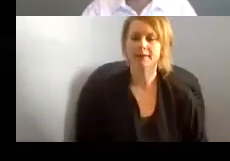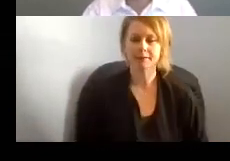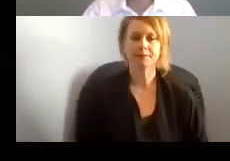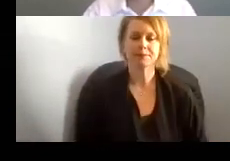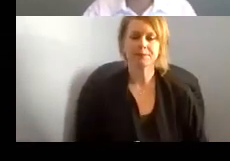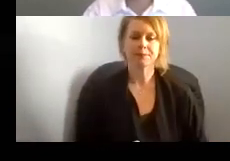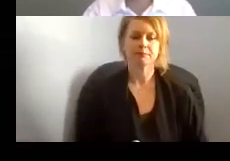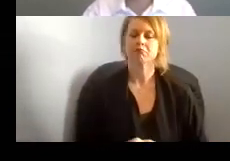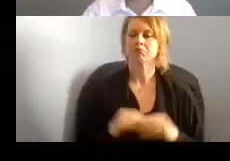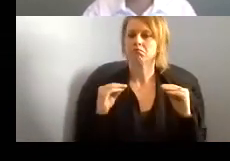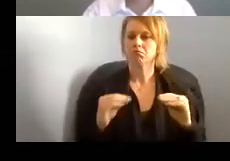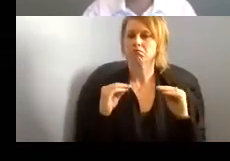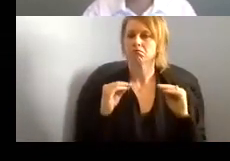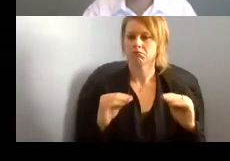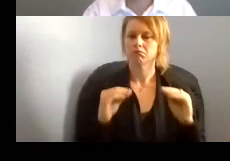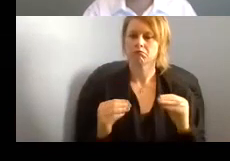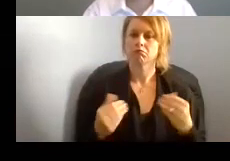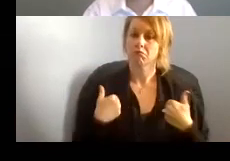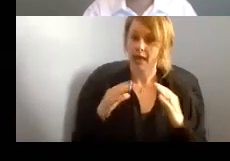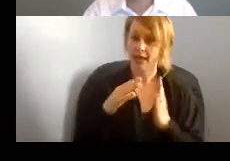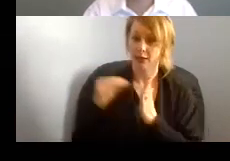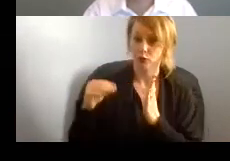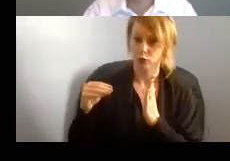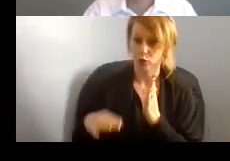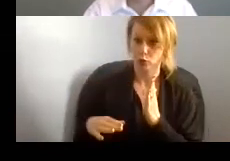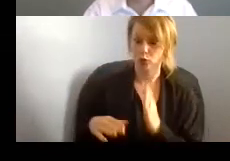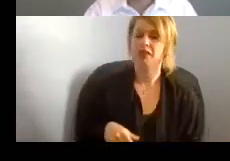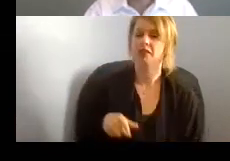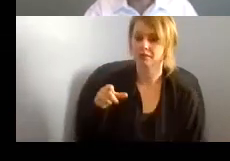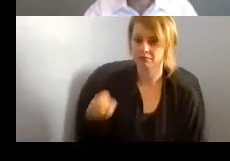a class, and he had a student in there whose father had died recently.